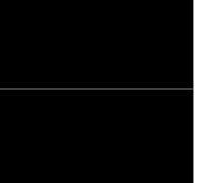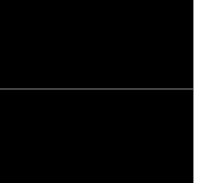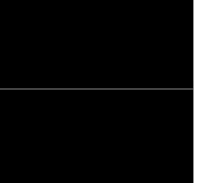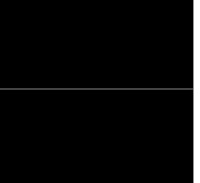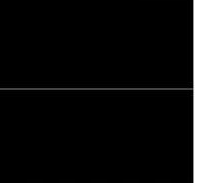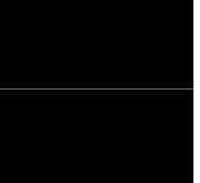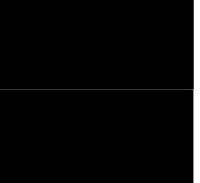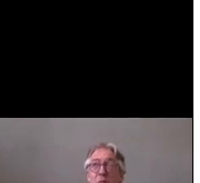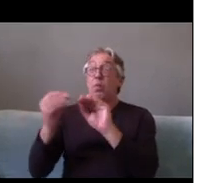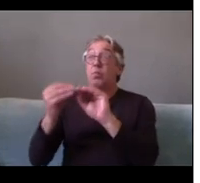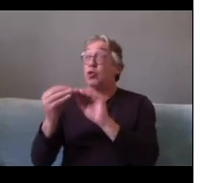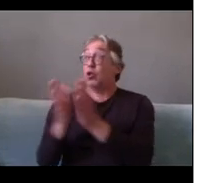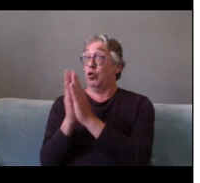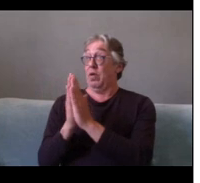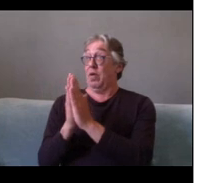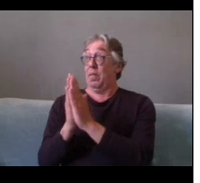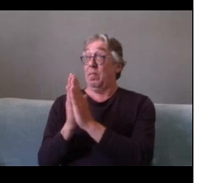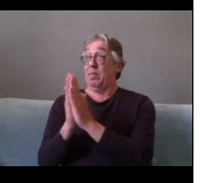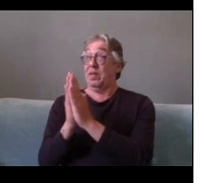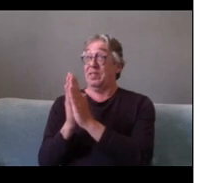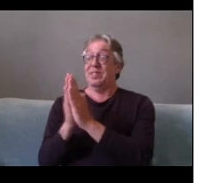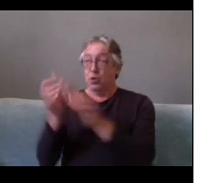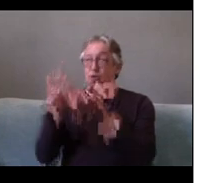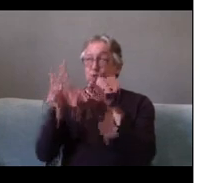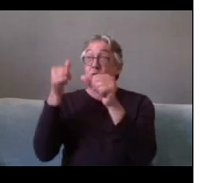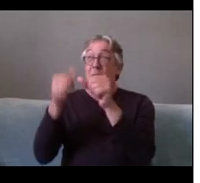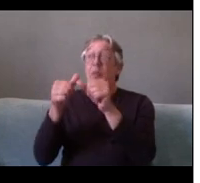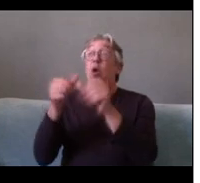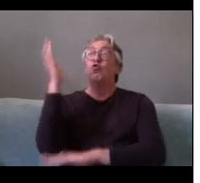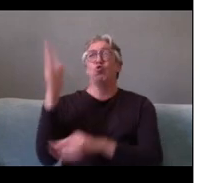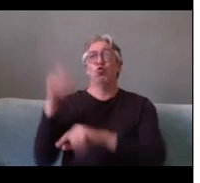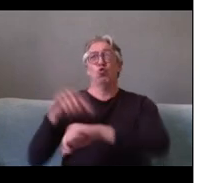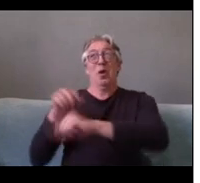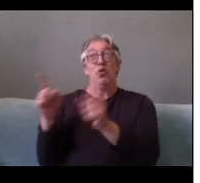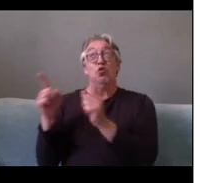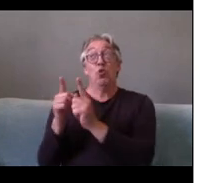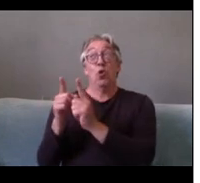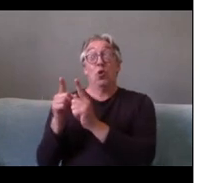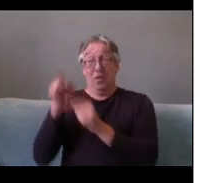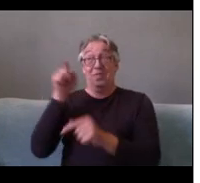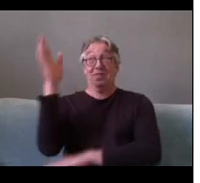Please keep it short because we have your colleague Anderson after you.